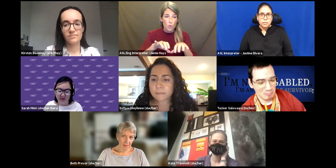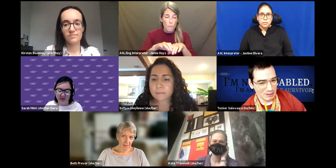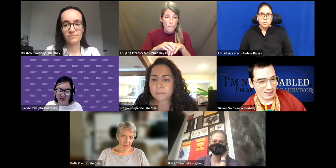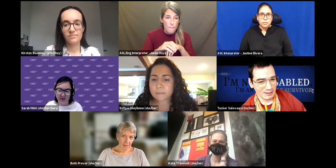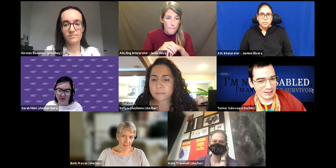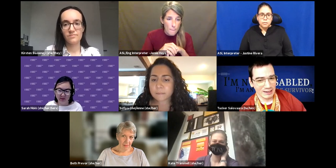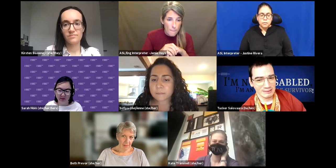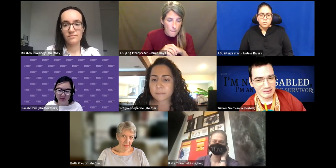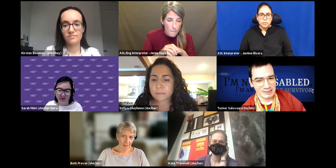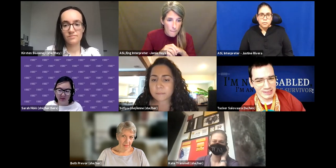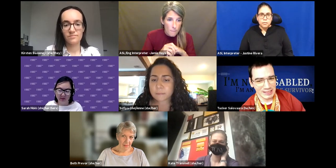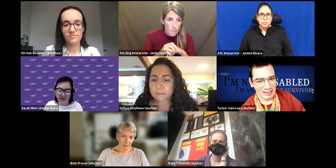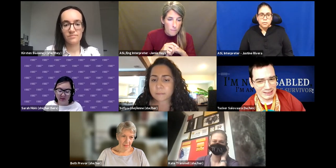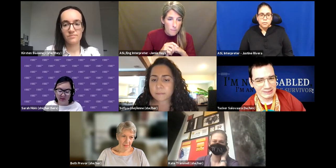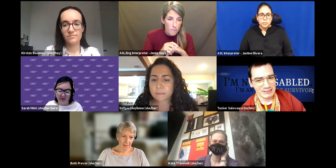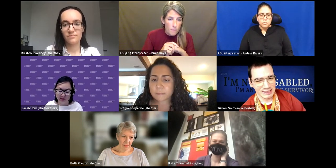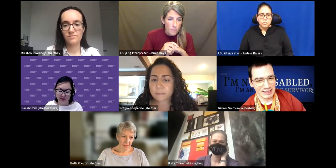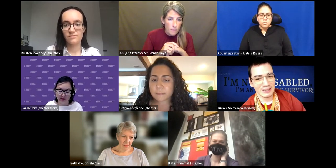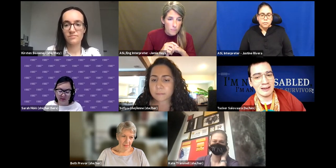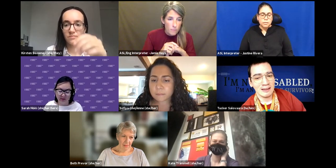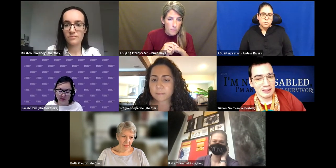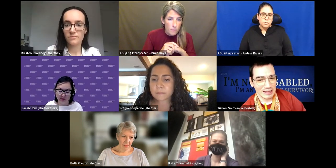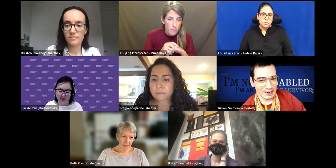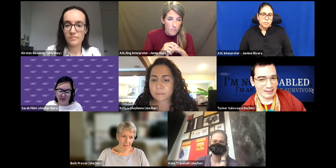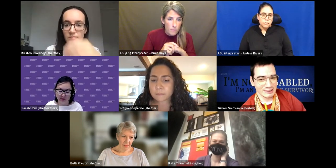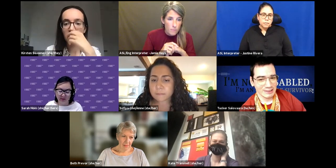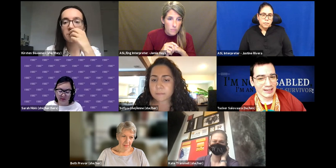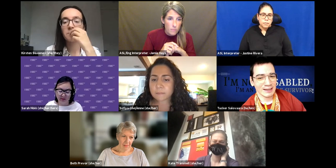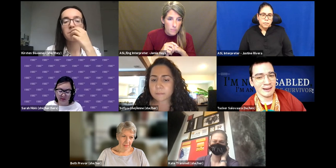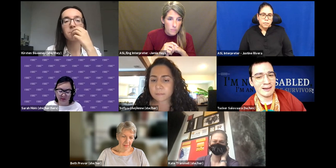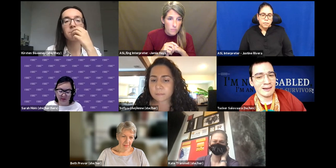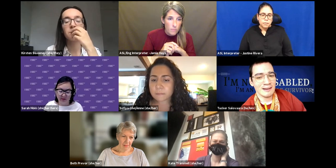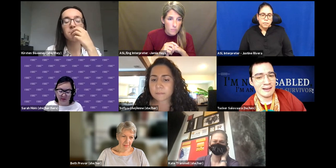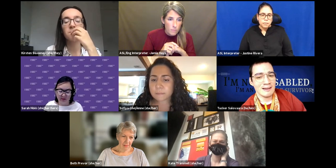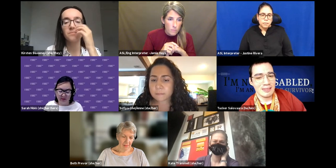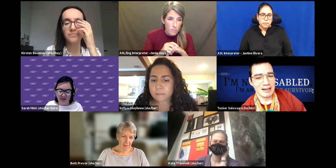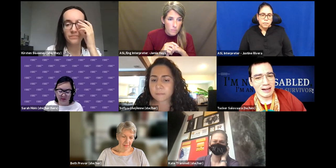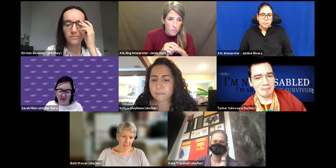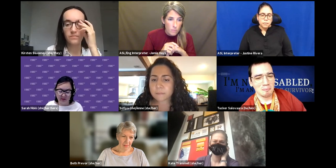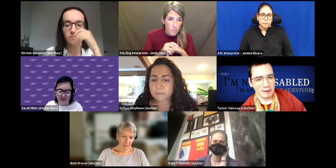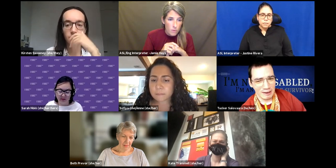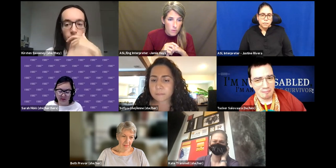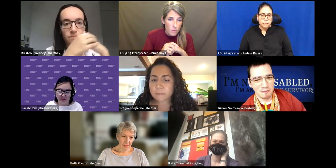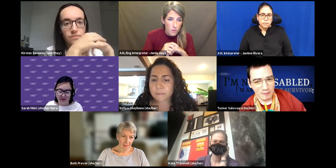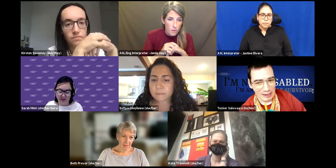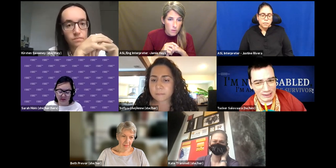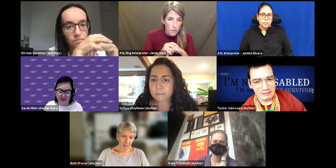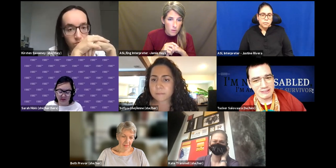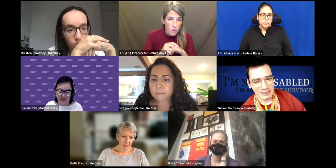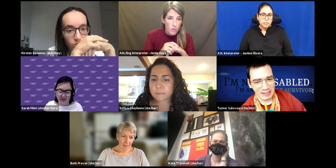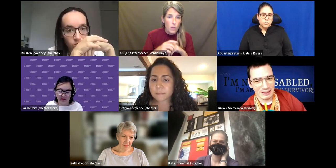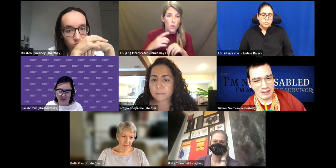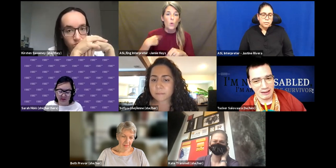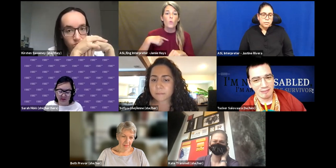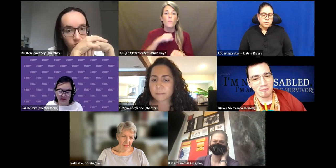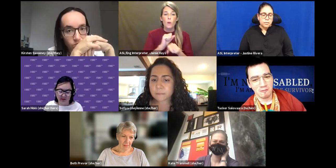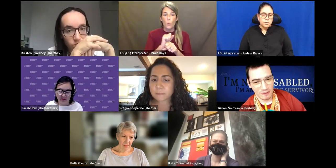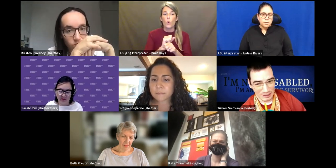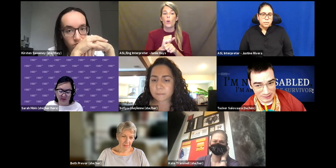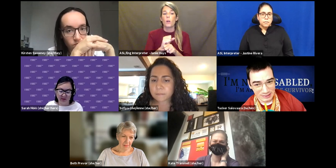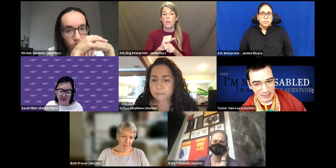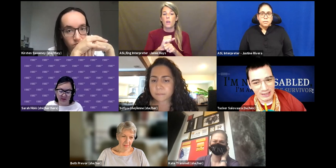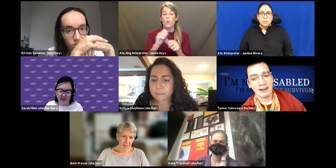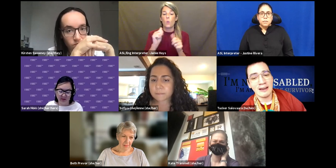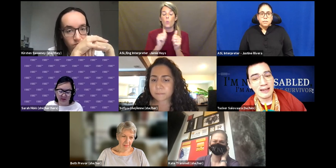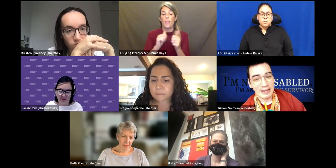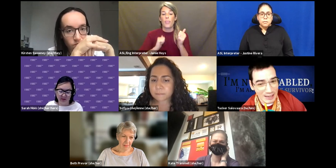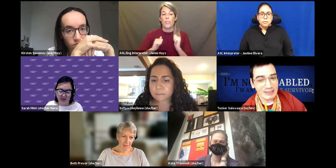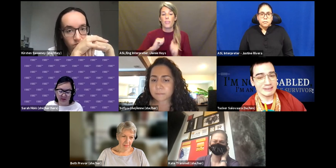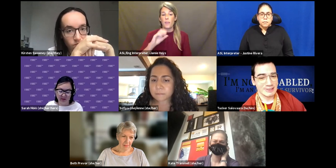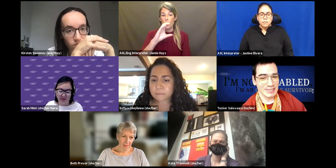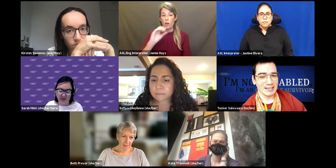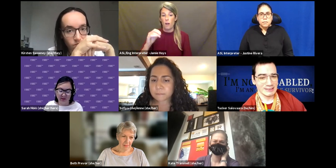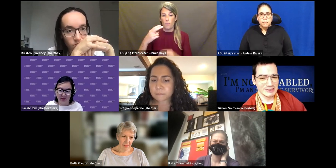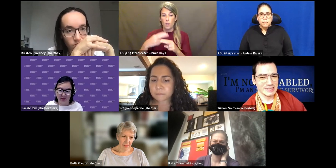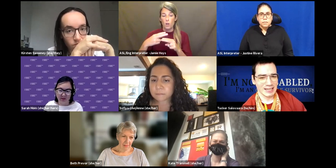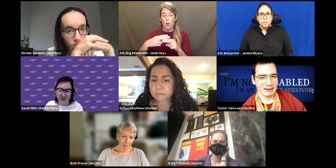misconception that professional theatre isn't disabled theatre.